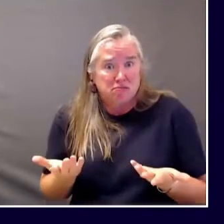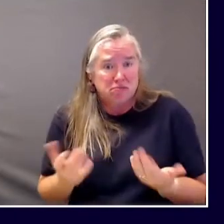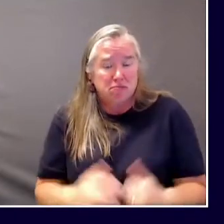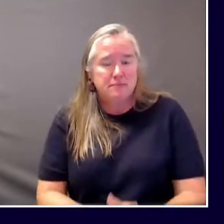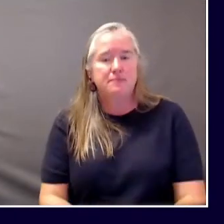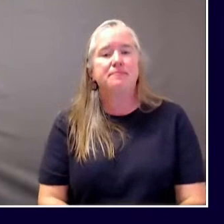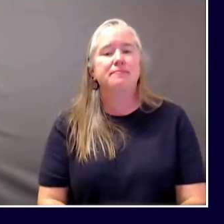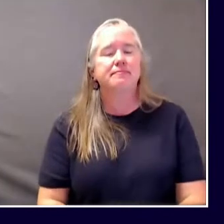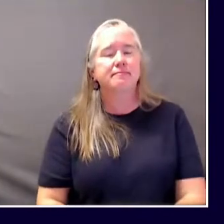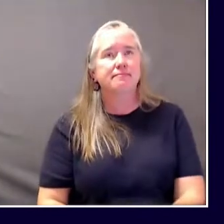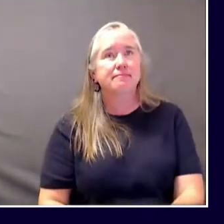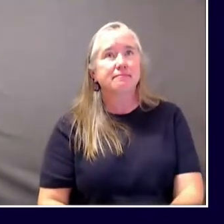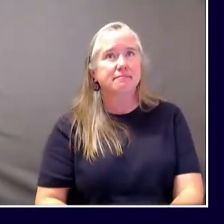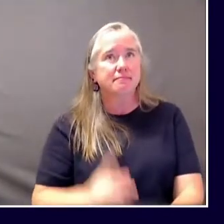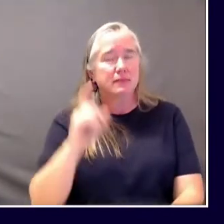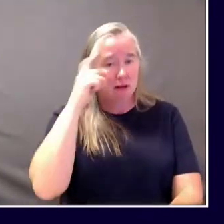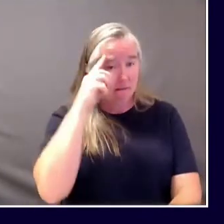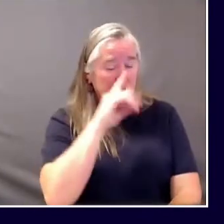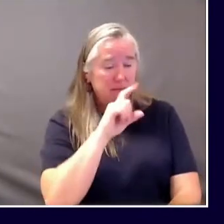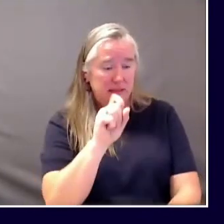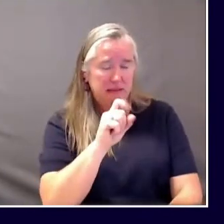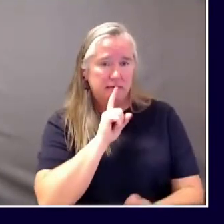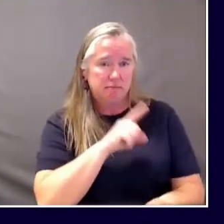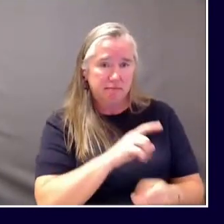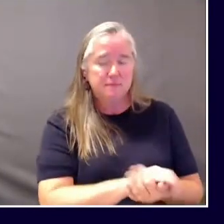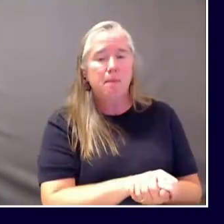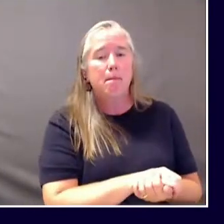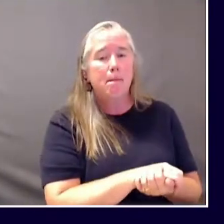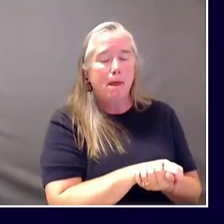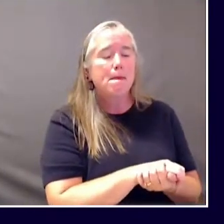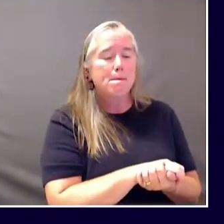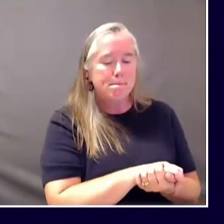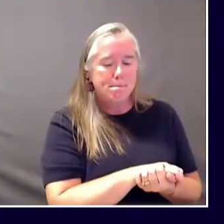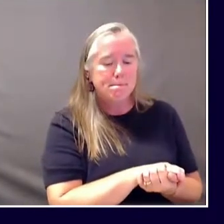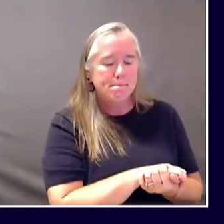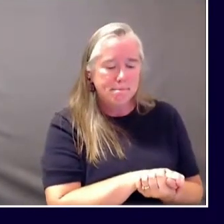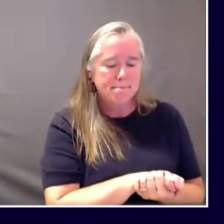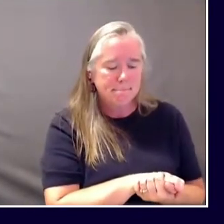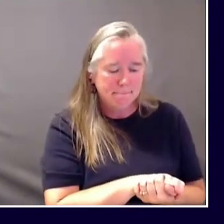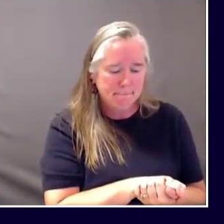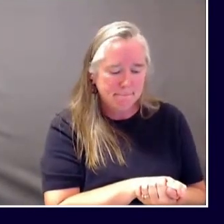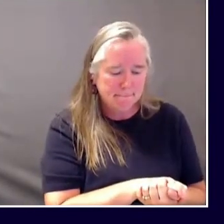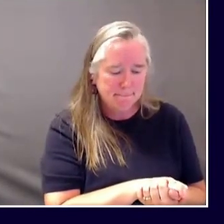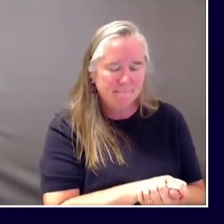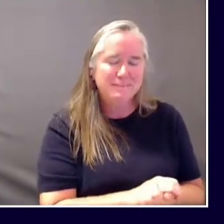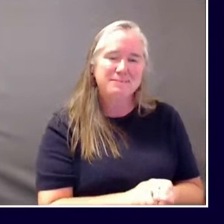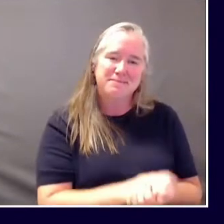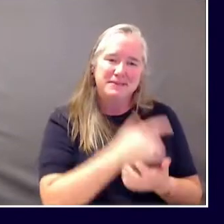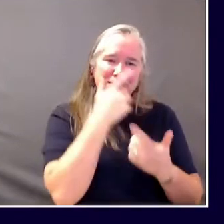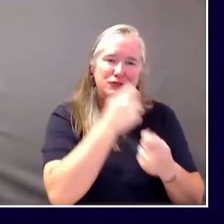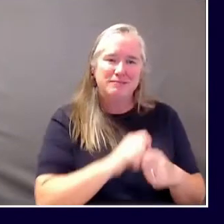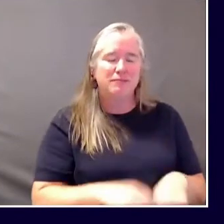thanks for the question Joe